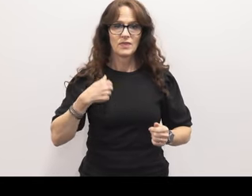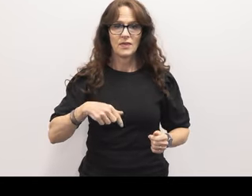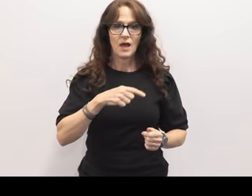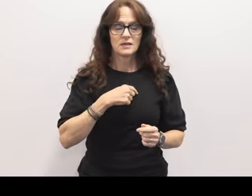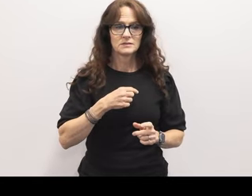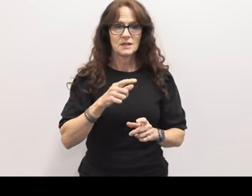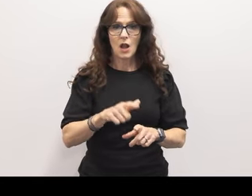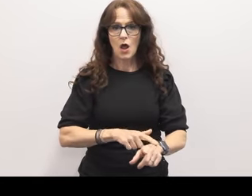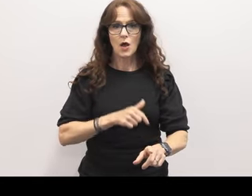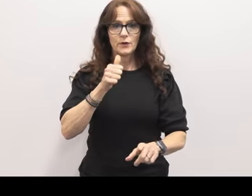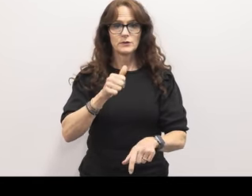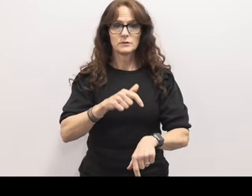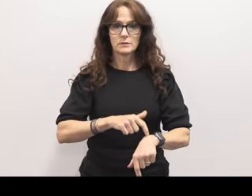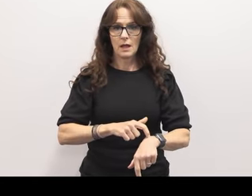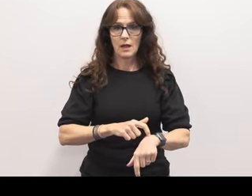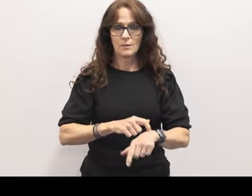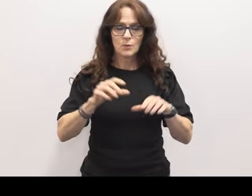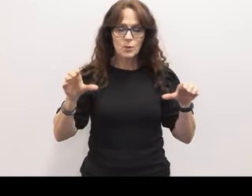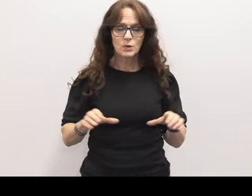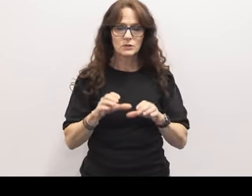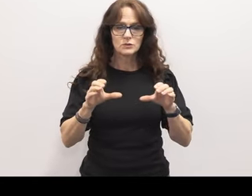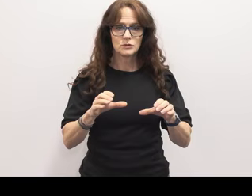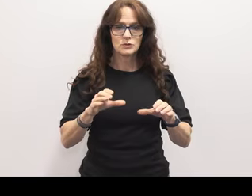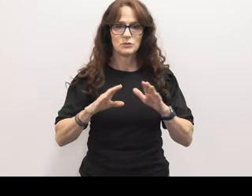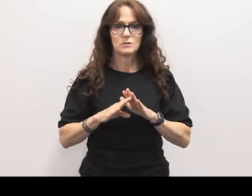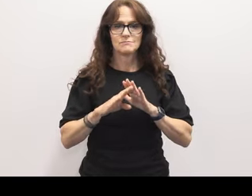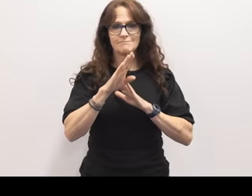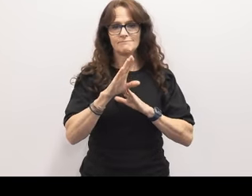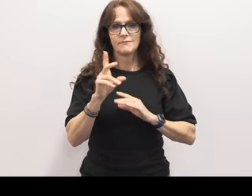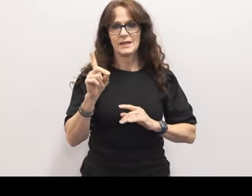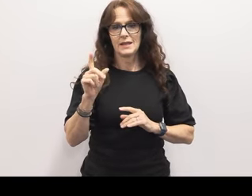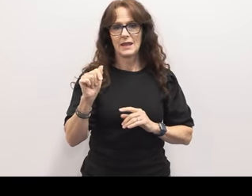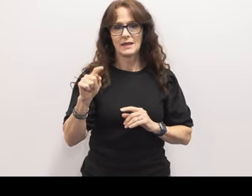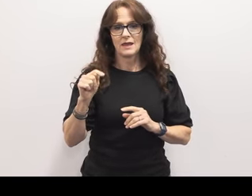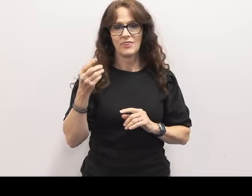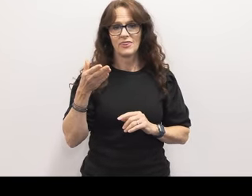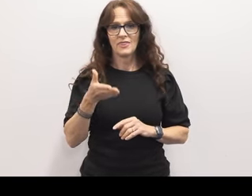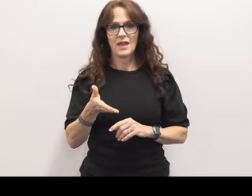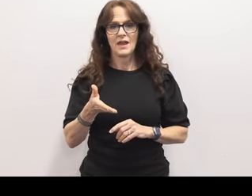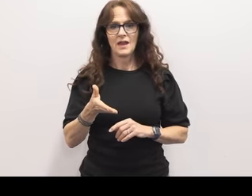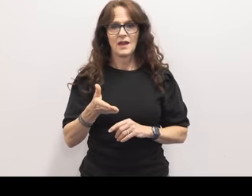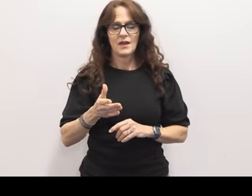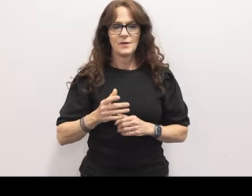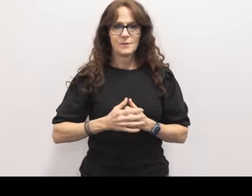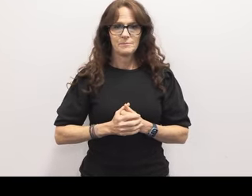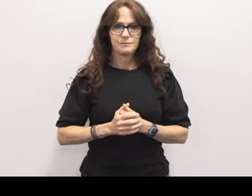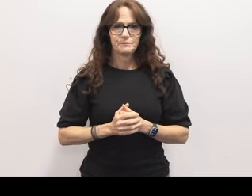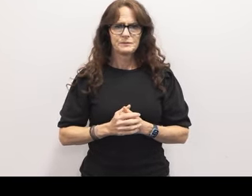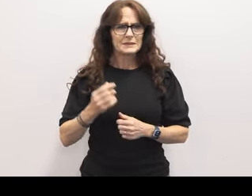kindergarten students with us for the that extended time and what that might do to the accelerated data you see there. So really set just when we think about comparing